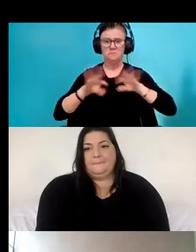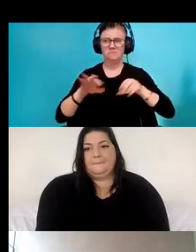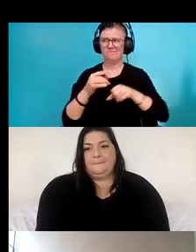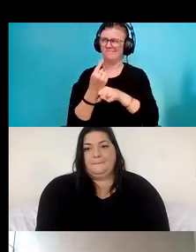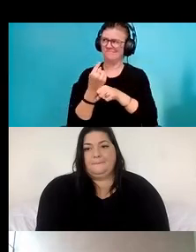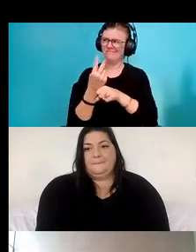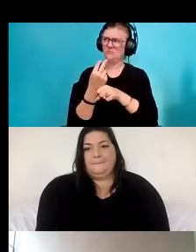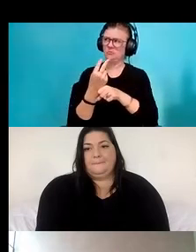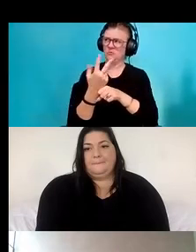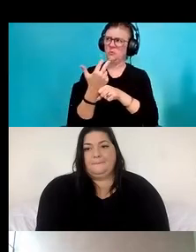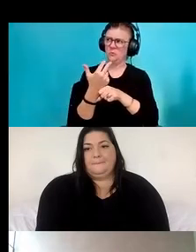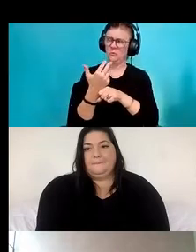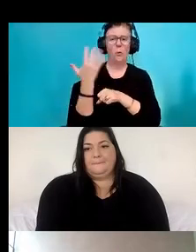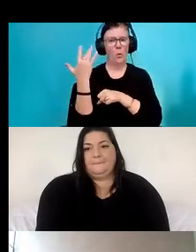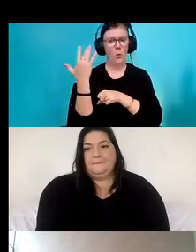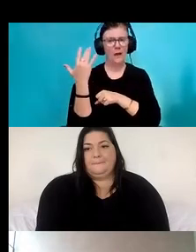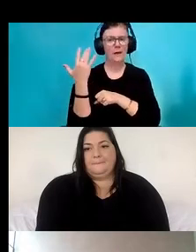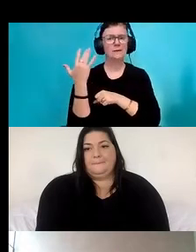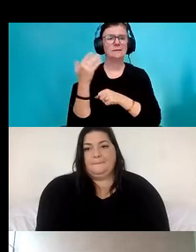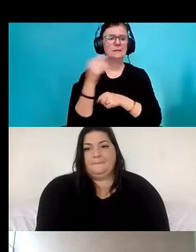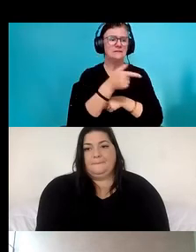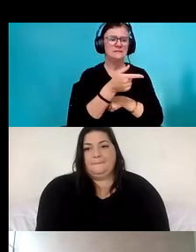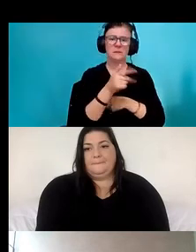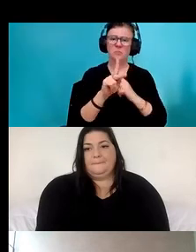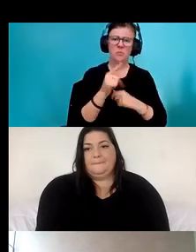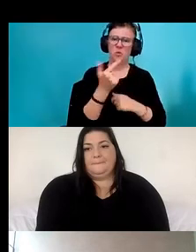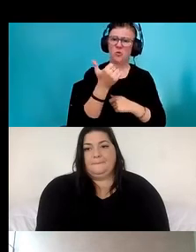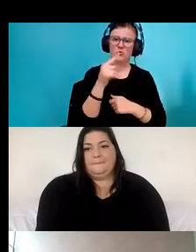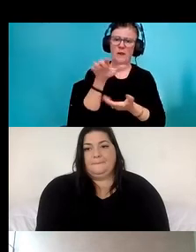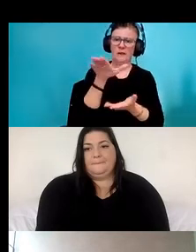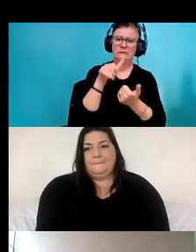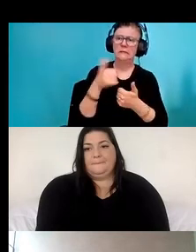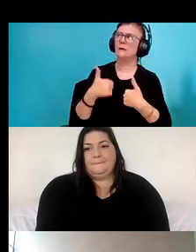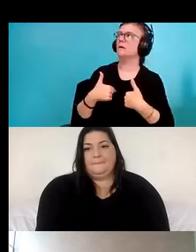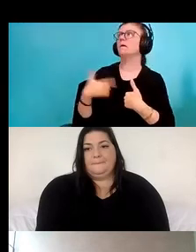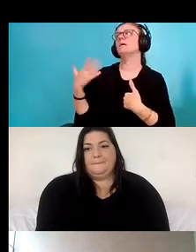kept hearing that grantees felt like they spent so much time